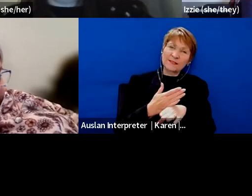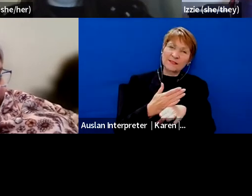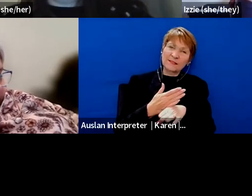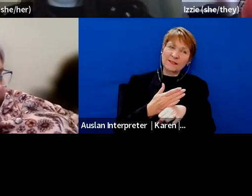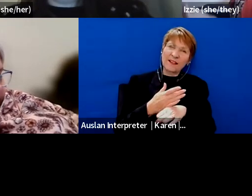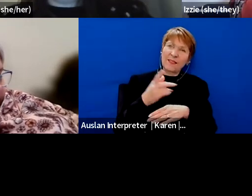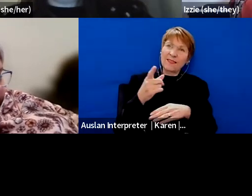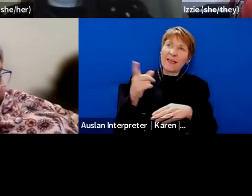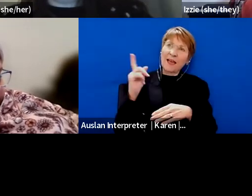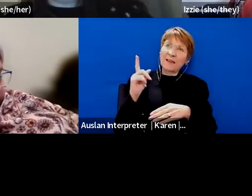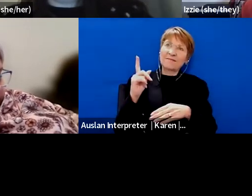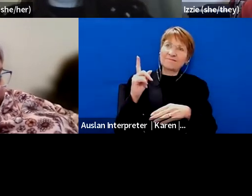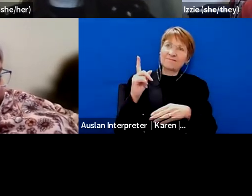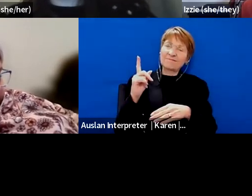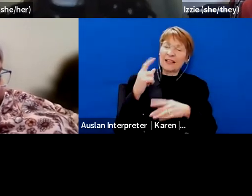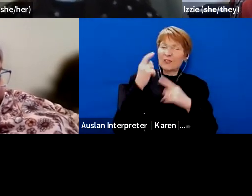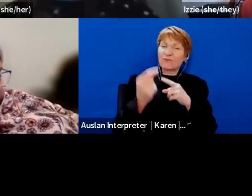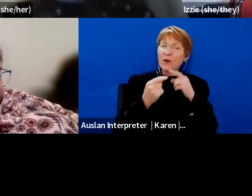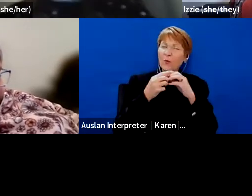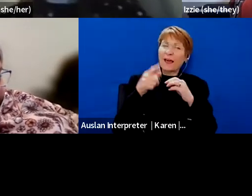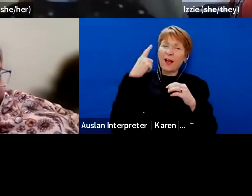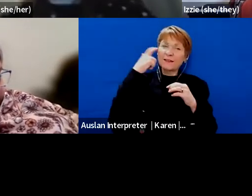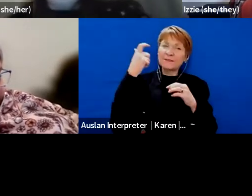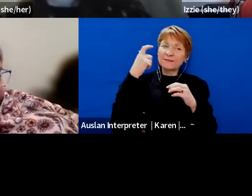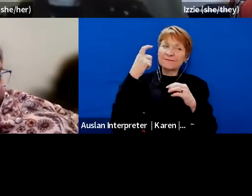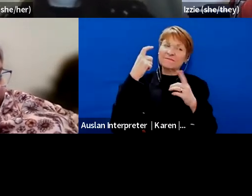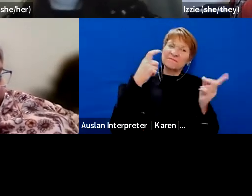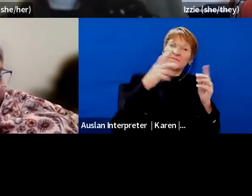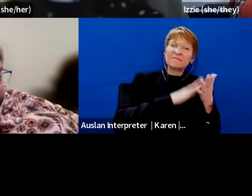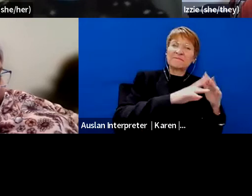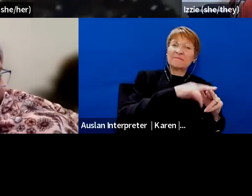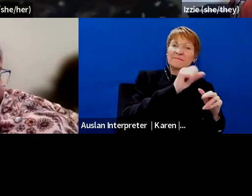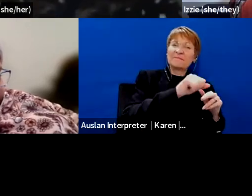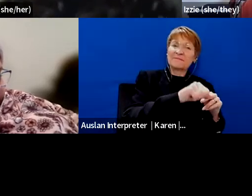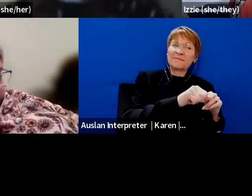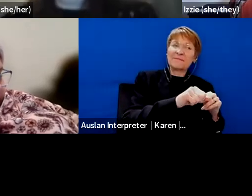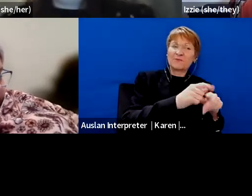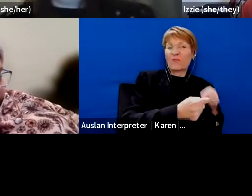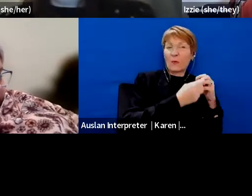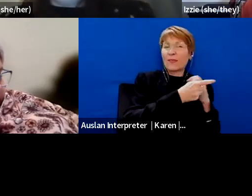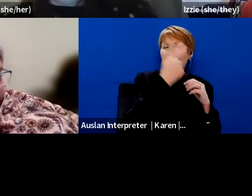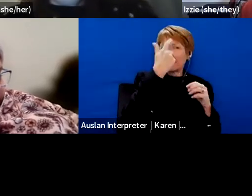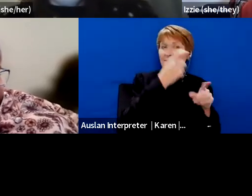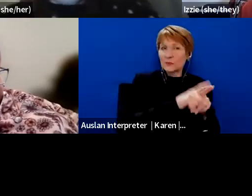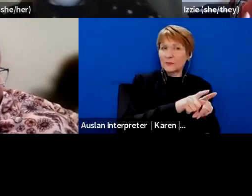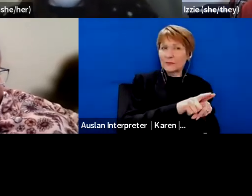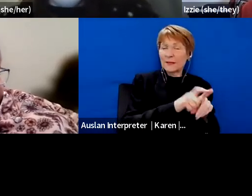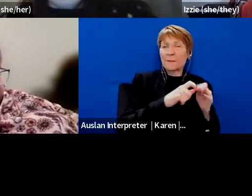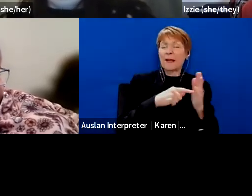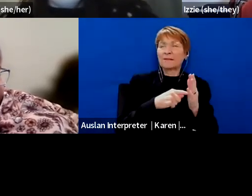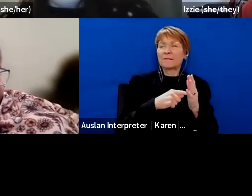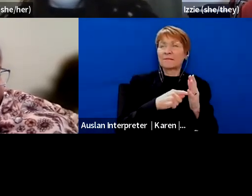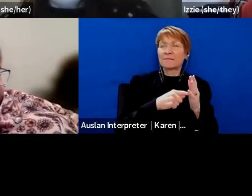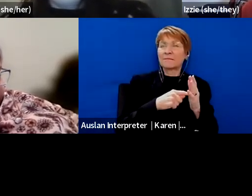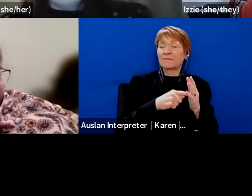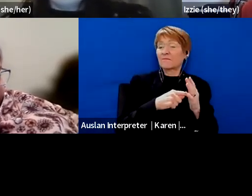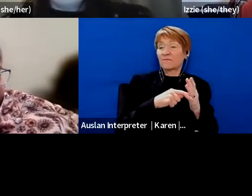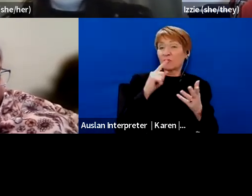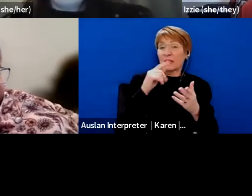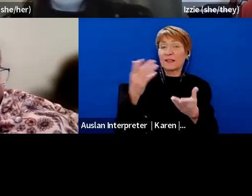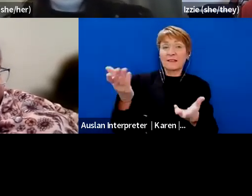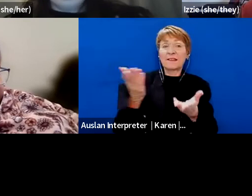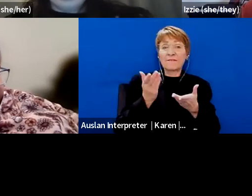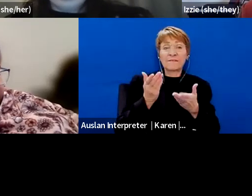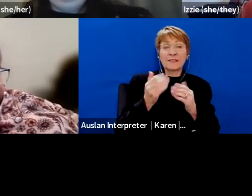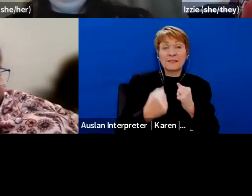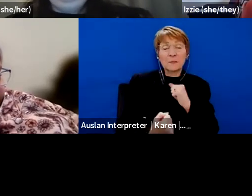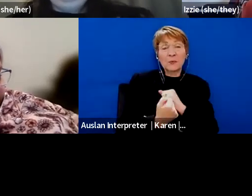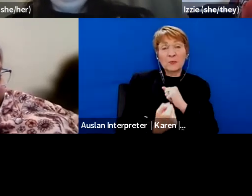have trouble with So, let alone, you know, parents, but it is understanding that you can't necessarily you can provide all the supports for someone.